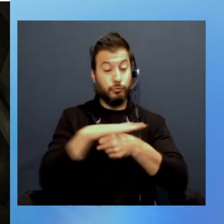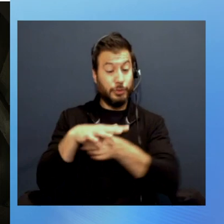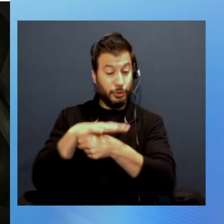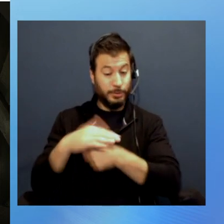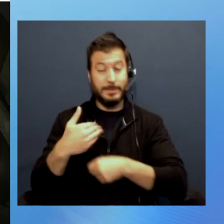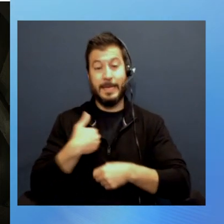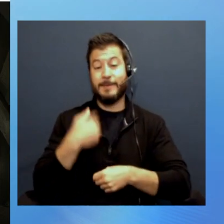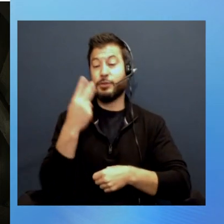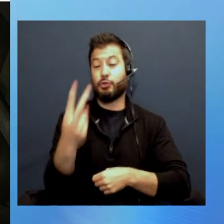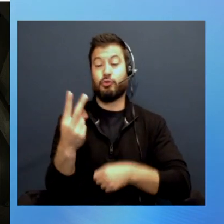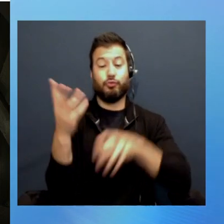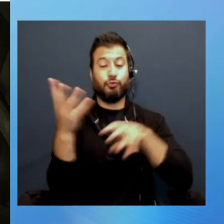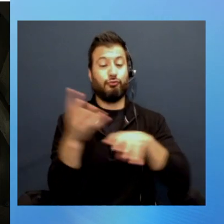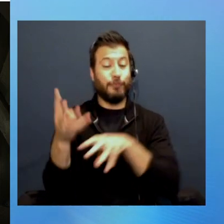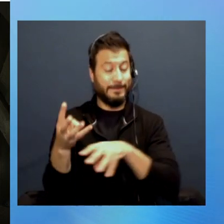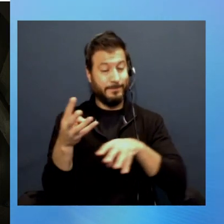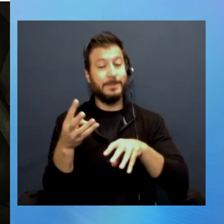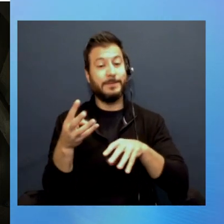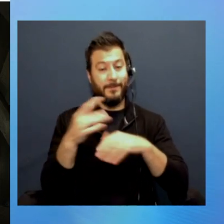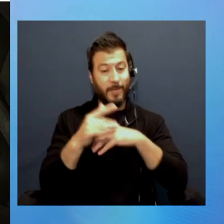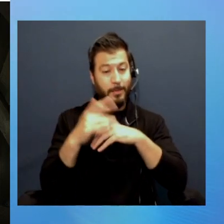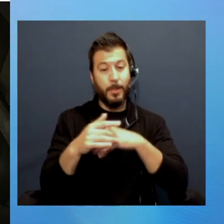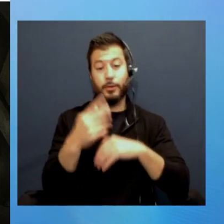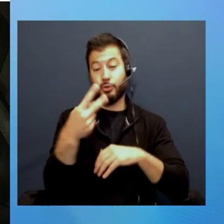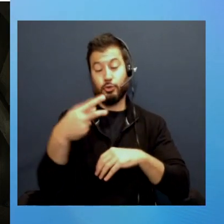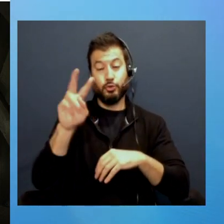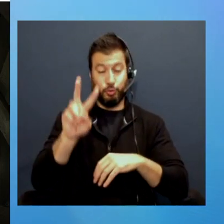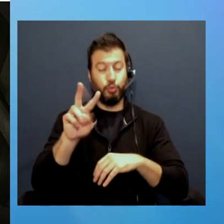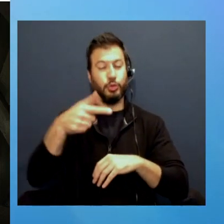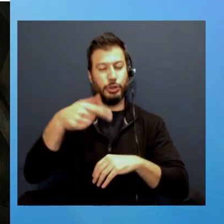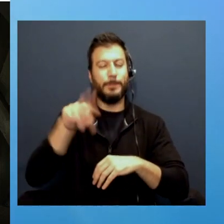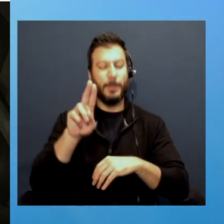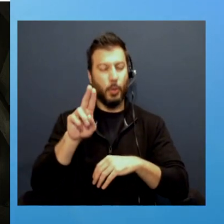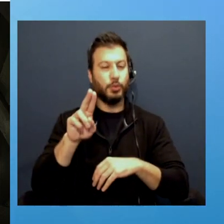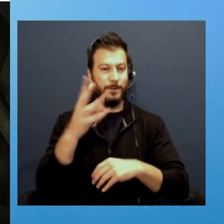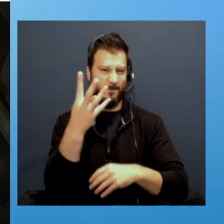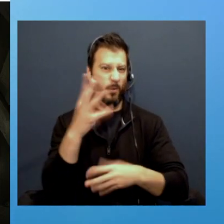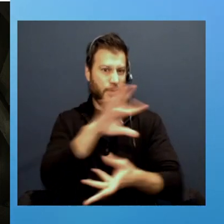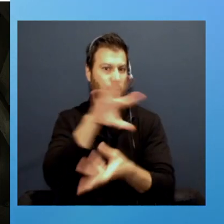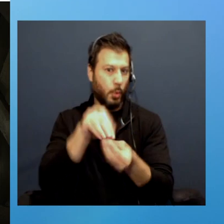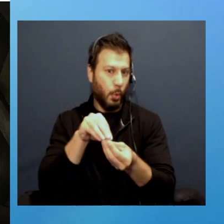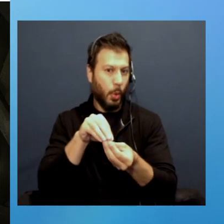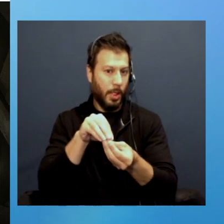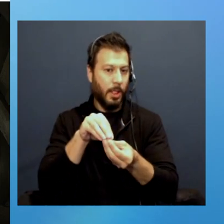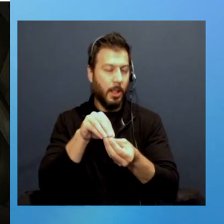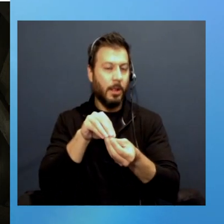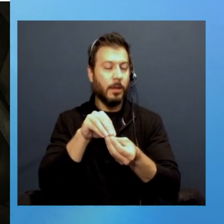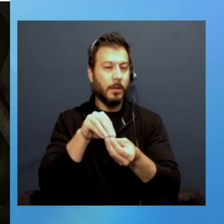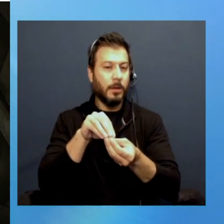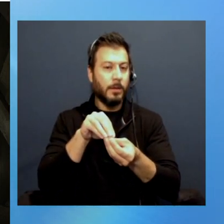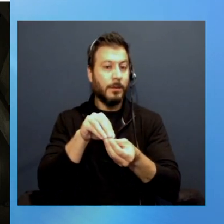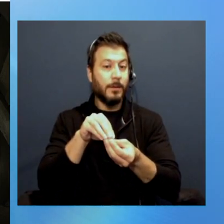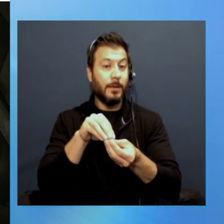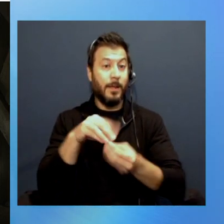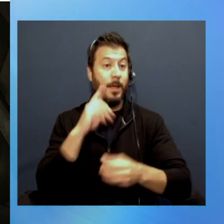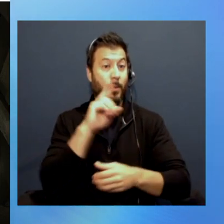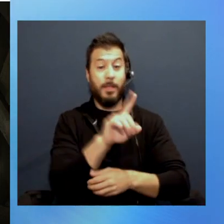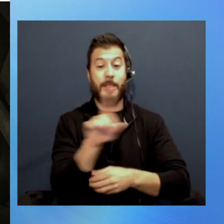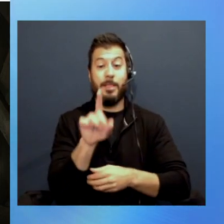Both regions have got two streams available to them, so two GPUs, so four in total for this deployment.